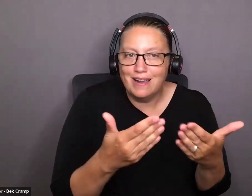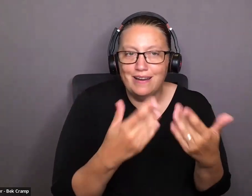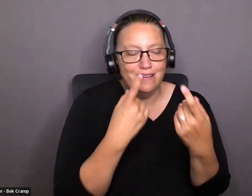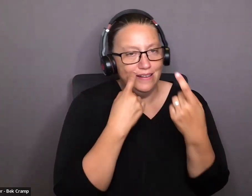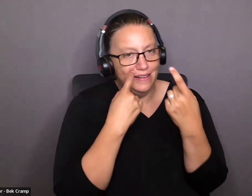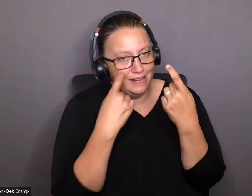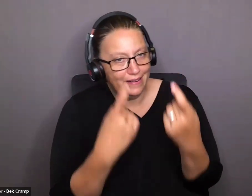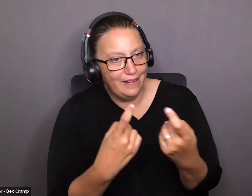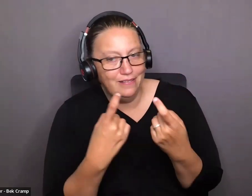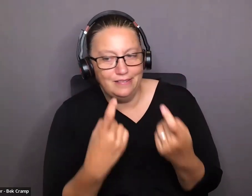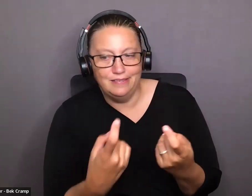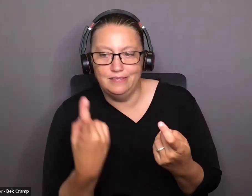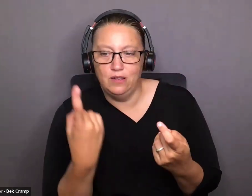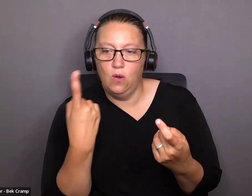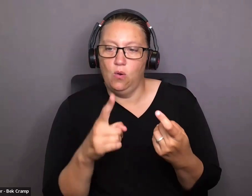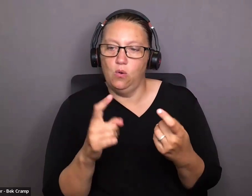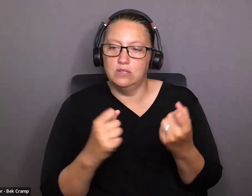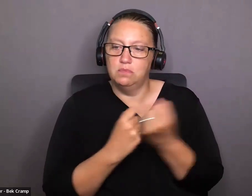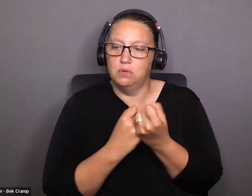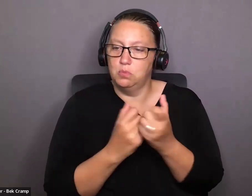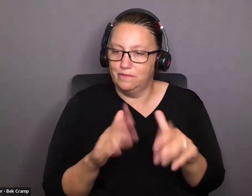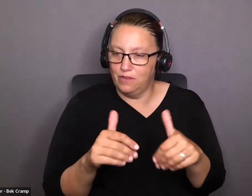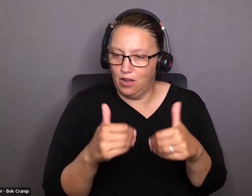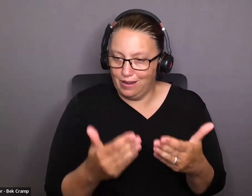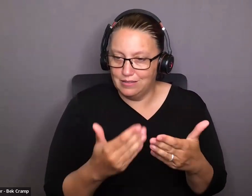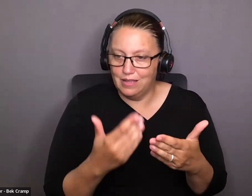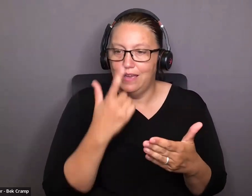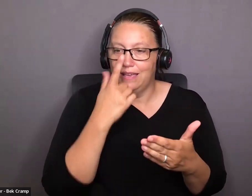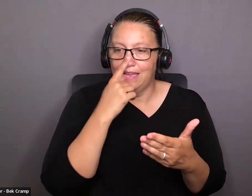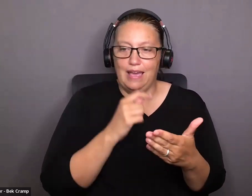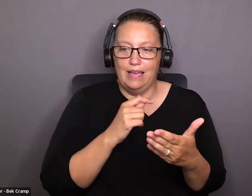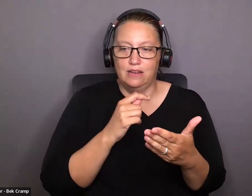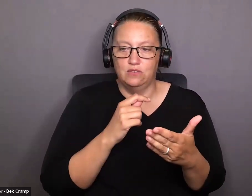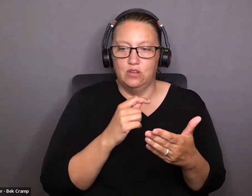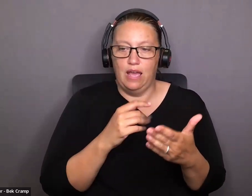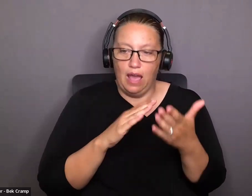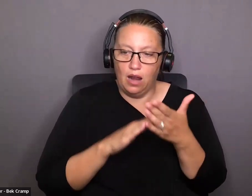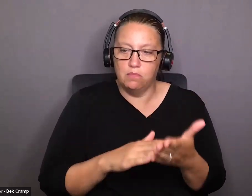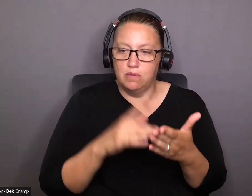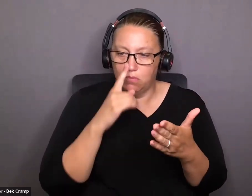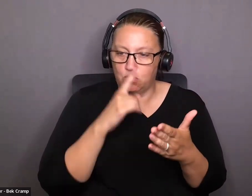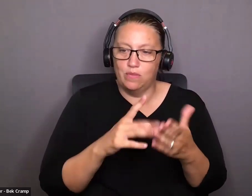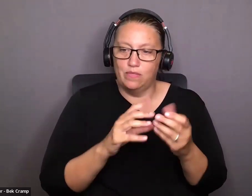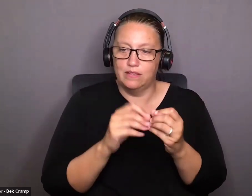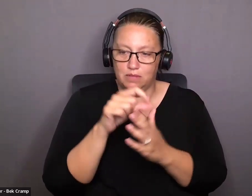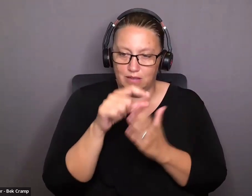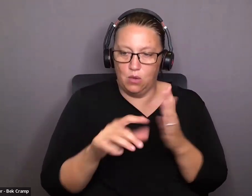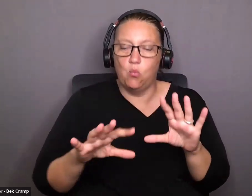disability without using restricted practices? * And are there other areas where people's